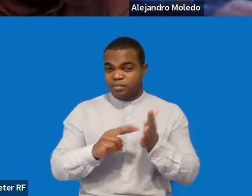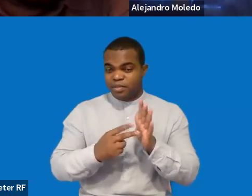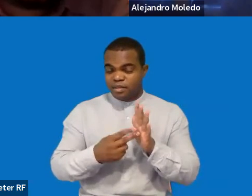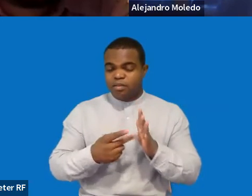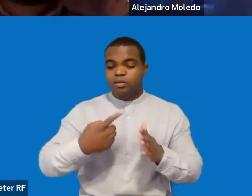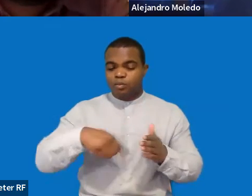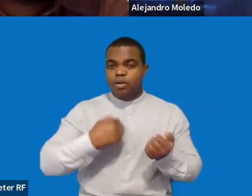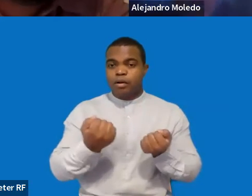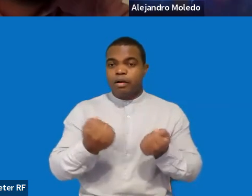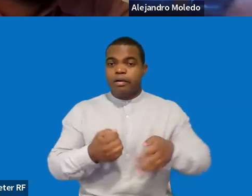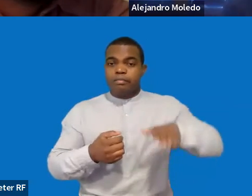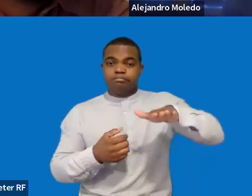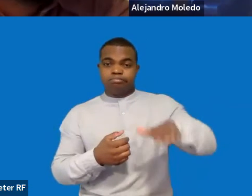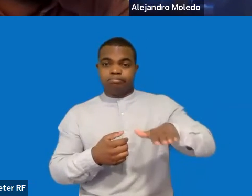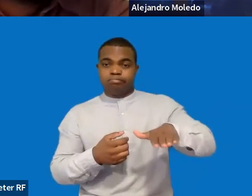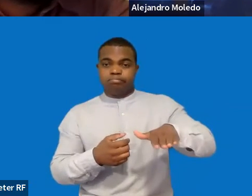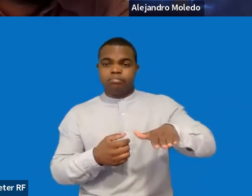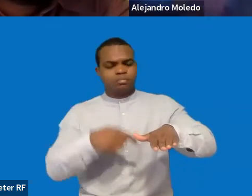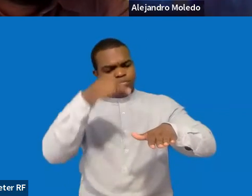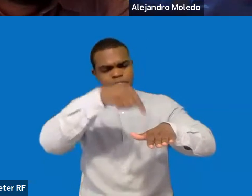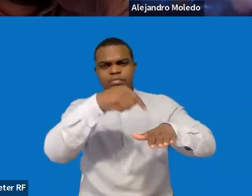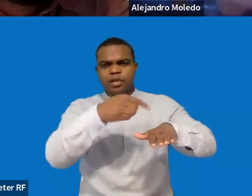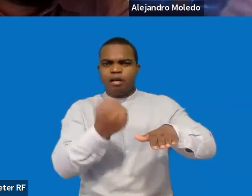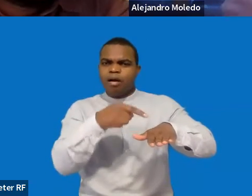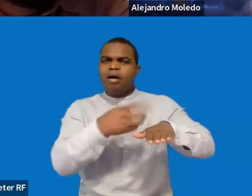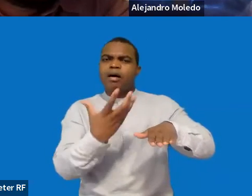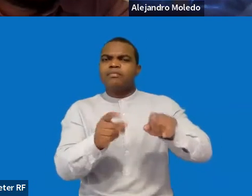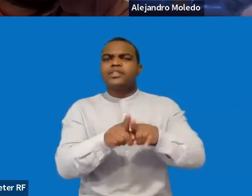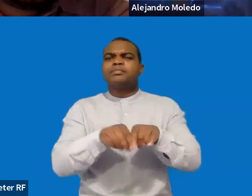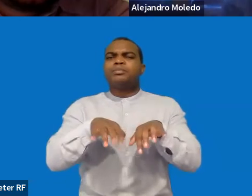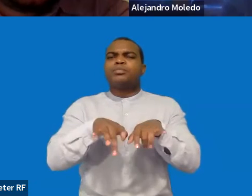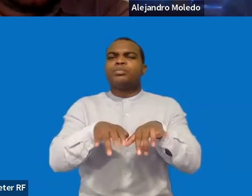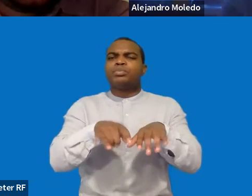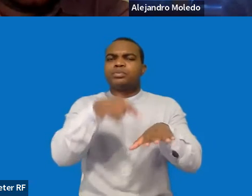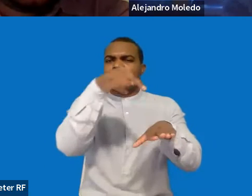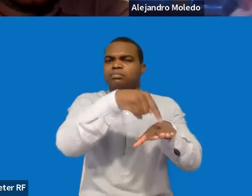could be integrated into some kind of digital system